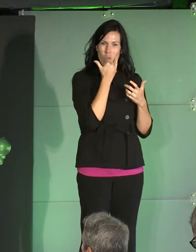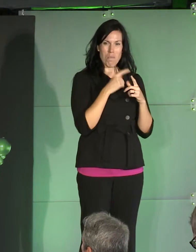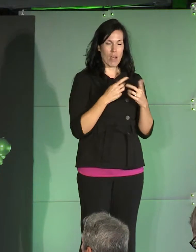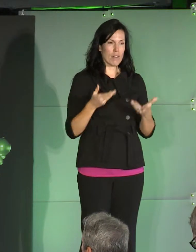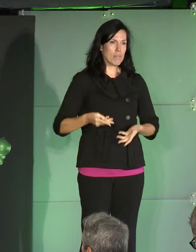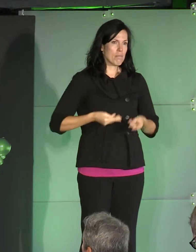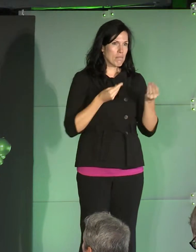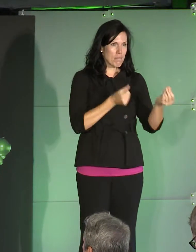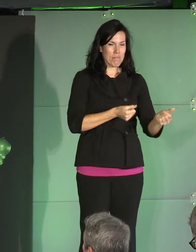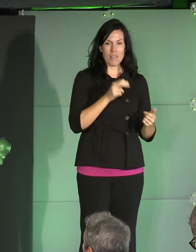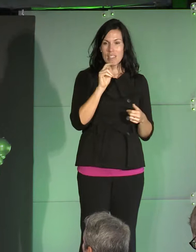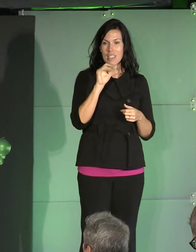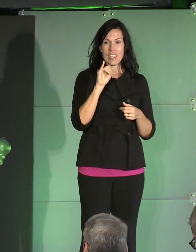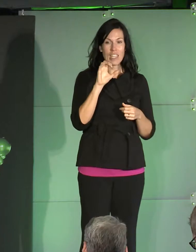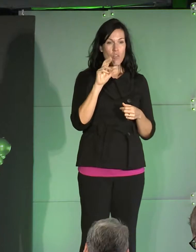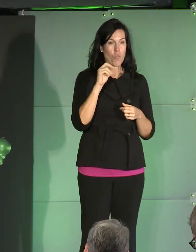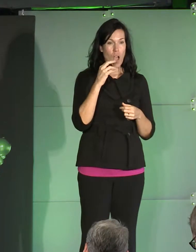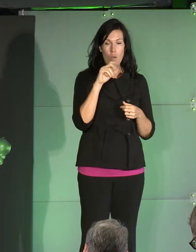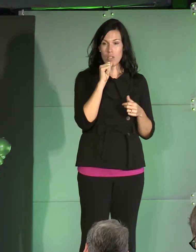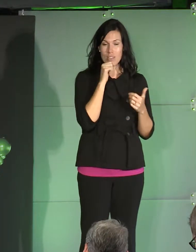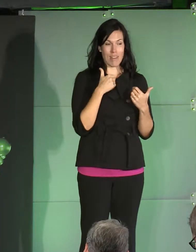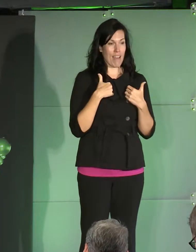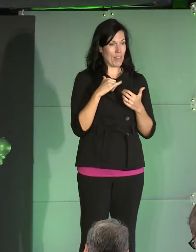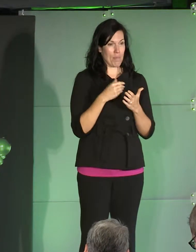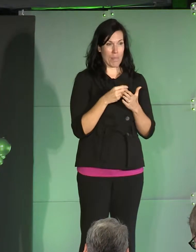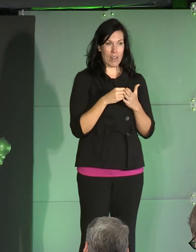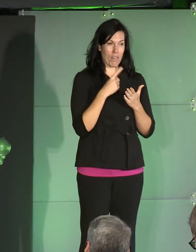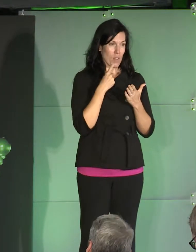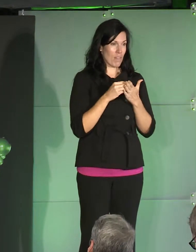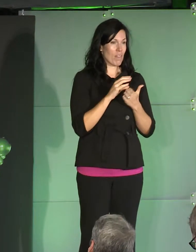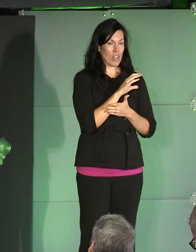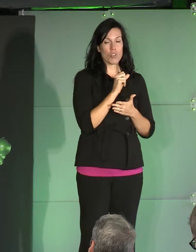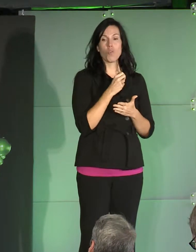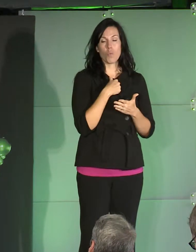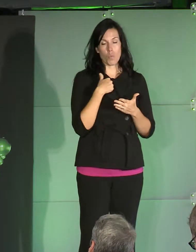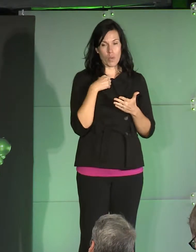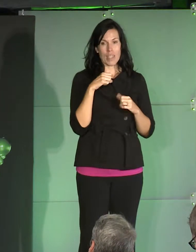that Nicaragua just doesn't have to invest. So, yes, we see that having dirt bikes